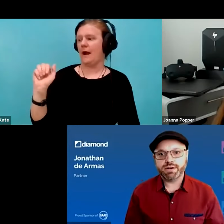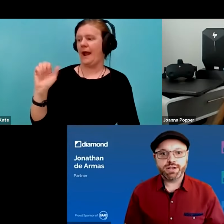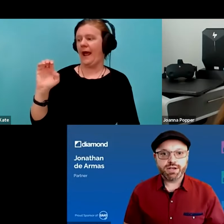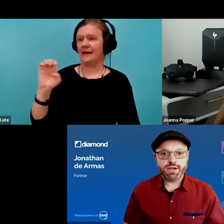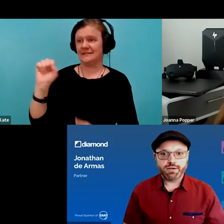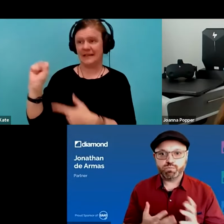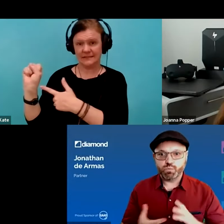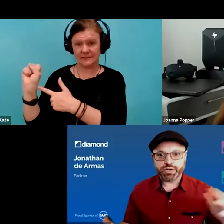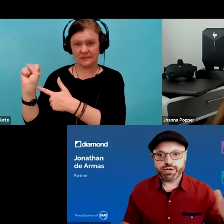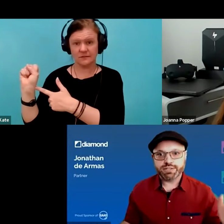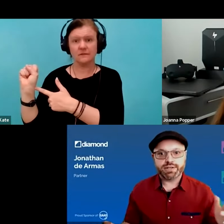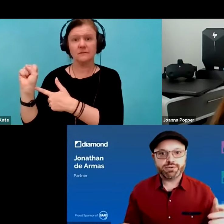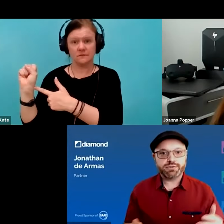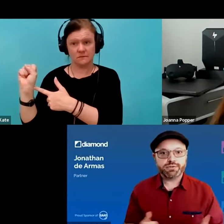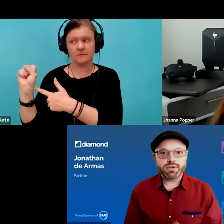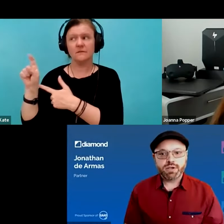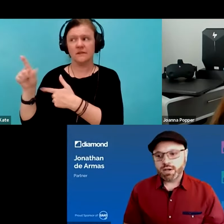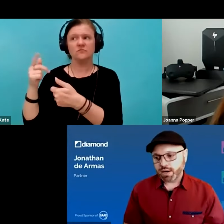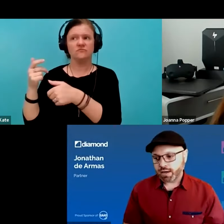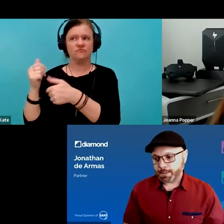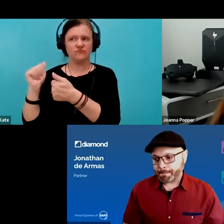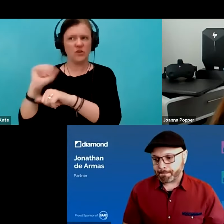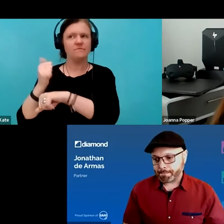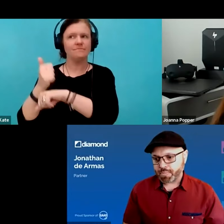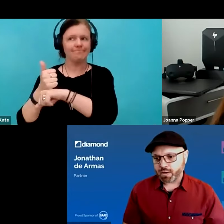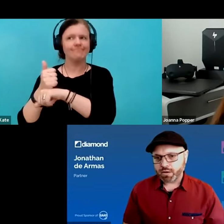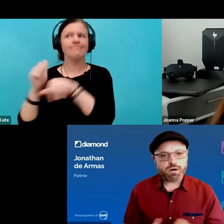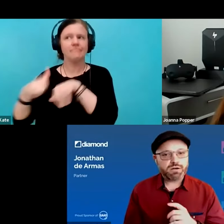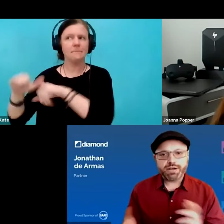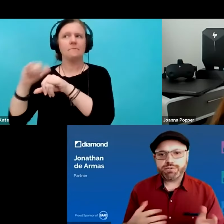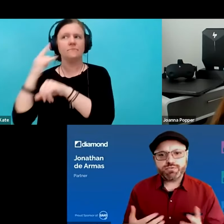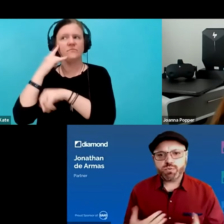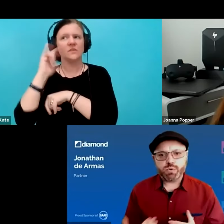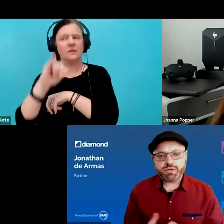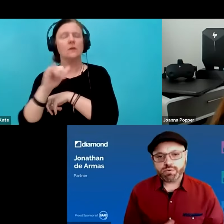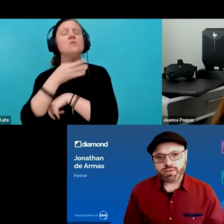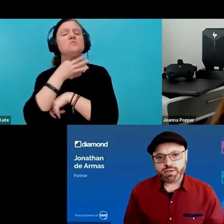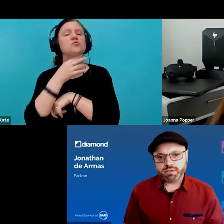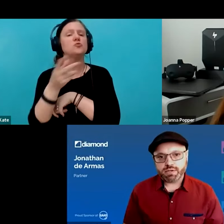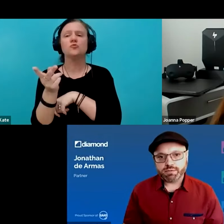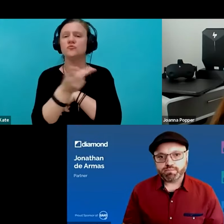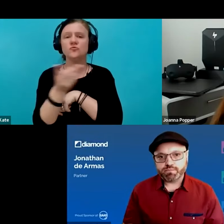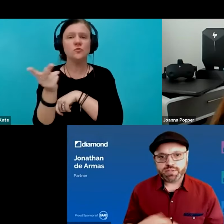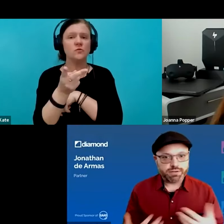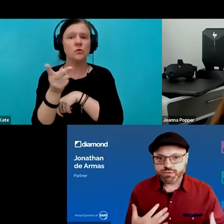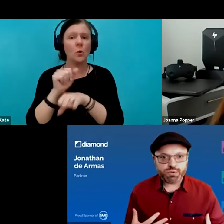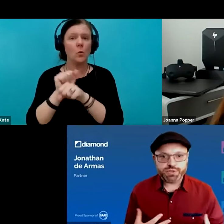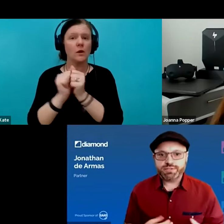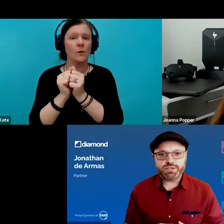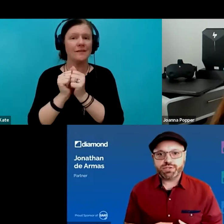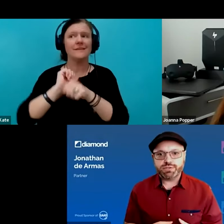working on standards. Jonathan de Armas: Are either of you working with any standards organizations